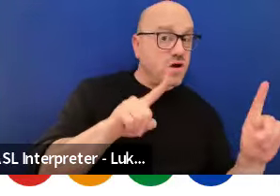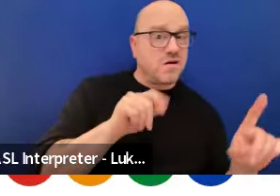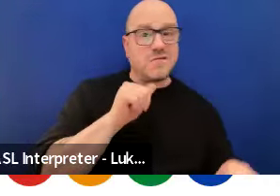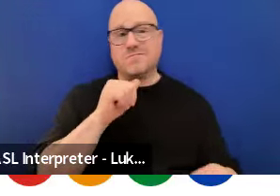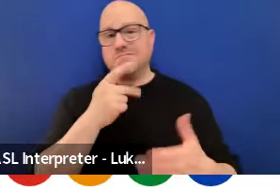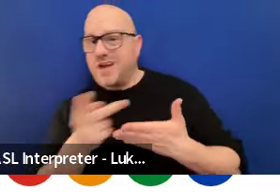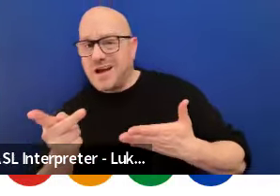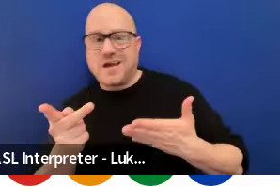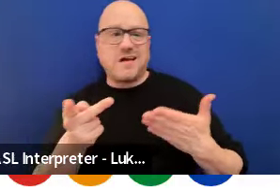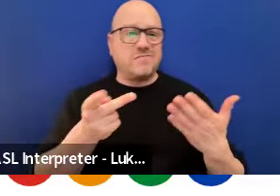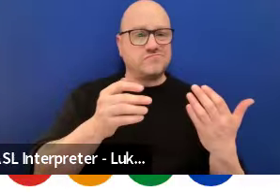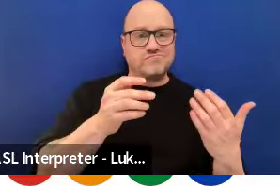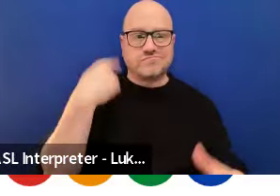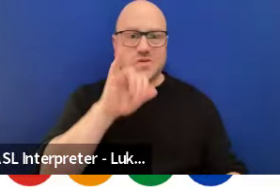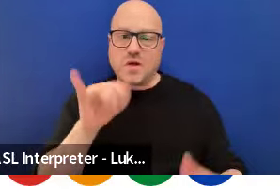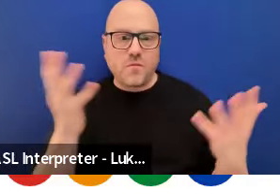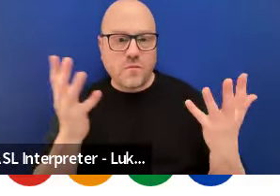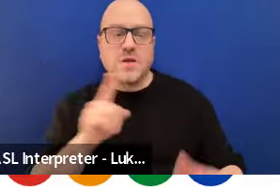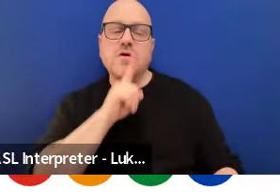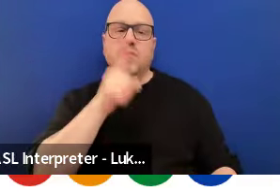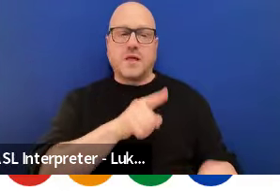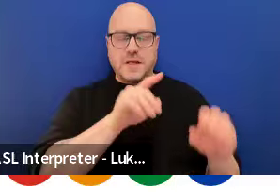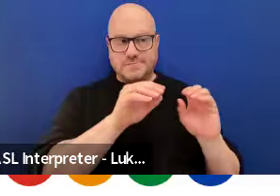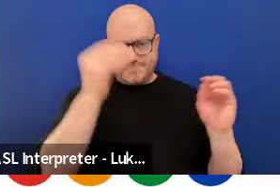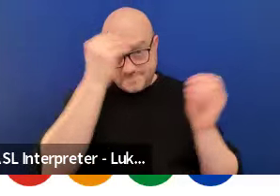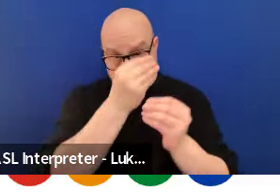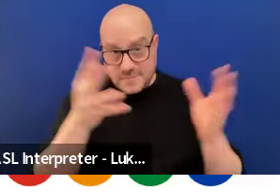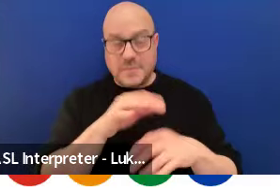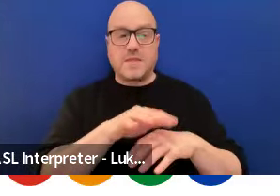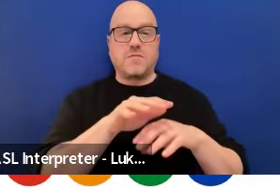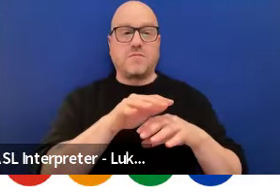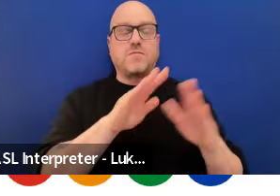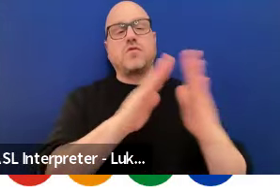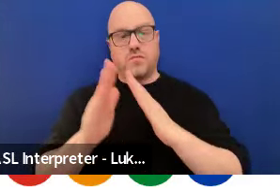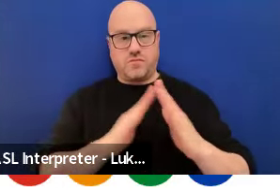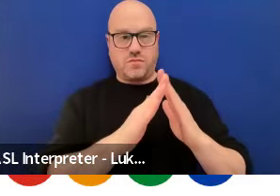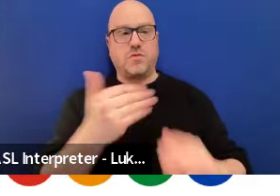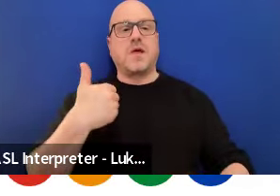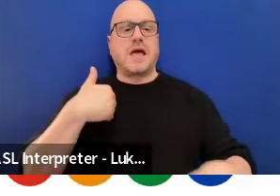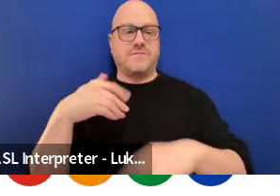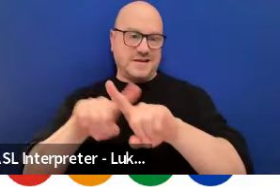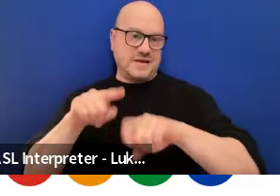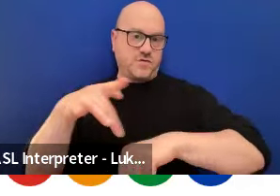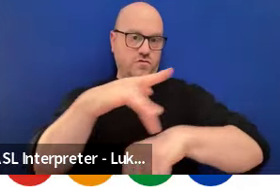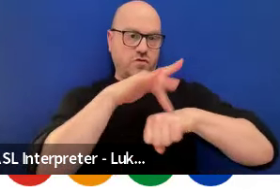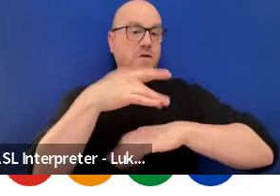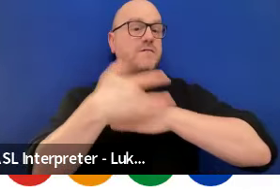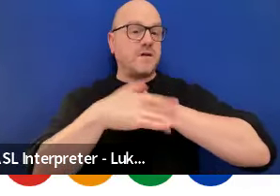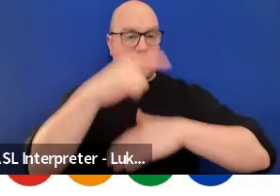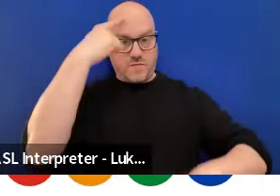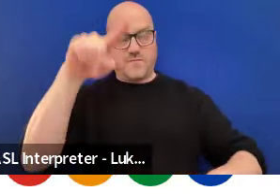FEEDBACK ON HOW THEY'RE WORKING. AND JUST AS IMPORTANTLY, GET THE WORD OUT TO THE COMMUNITY THAT THESE ARE RESOURCES THAT ARE